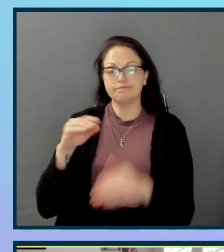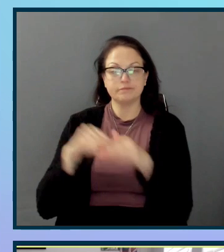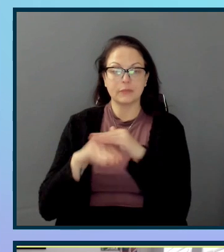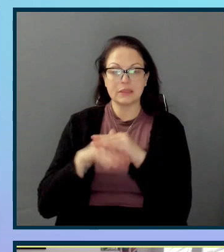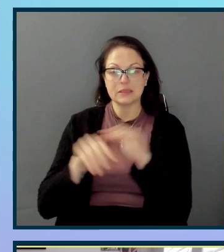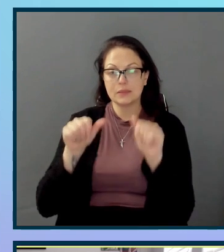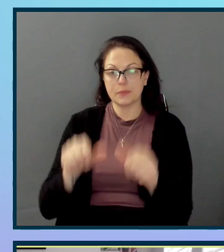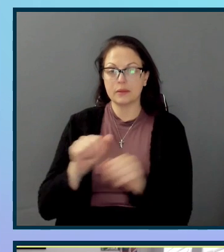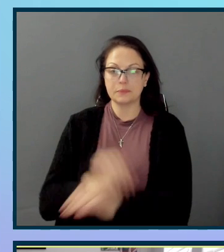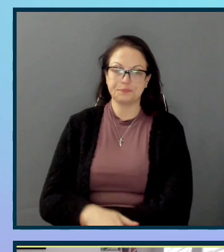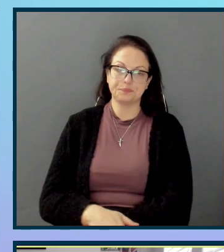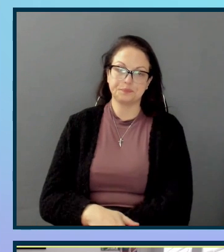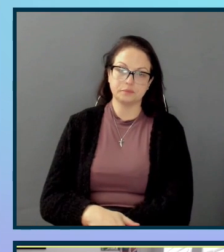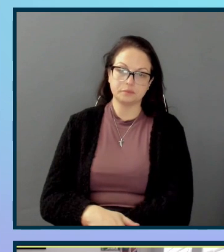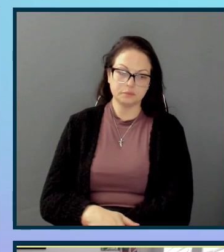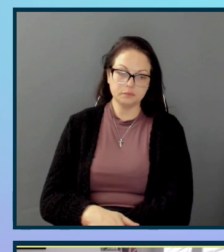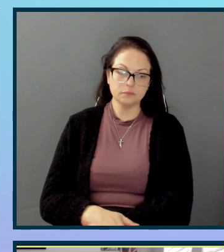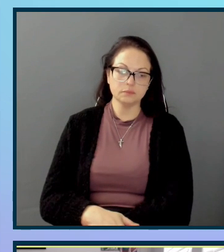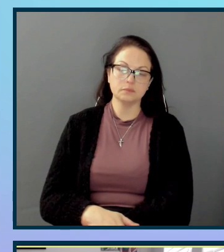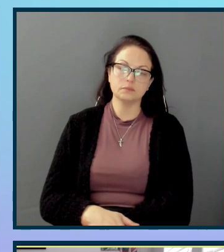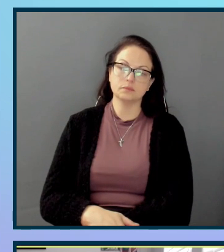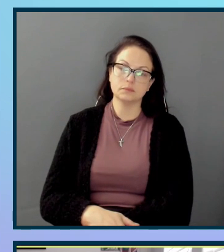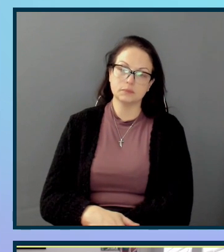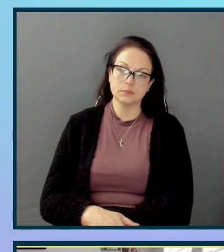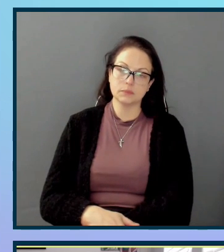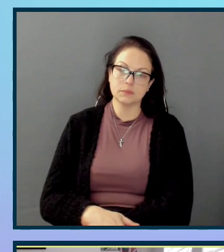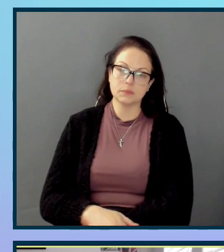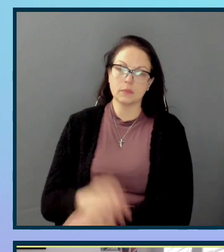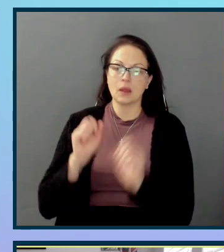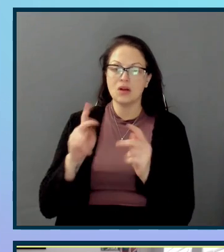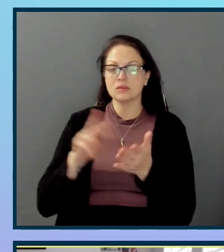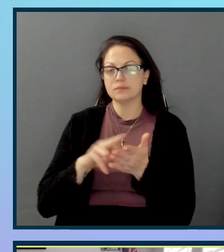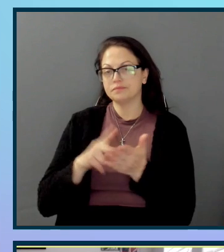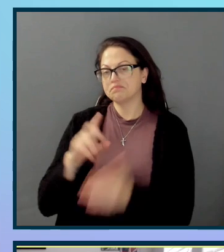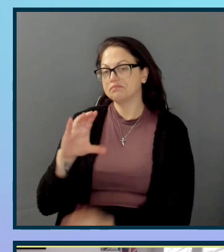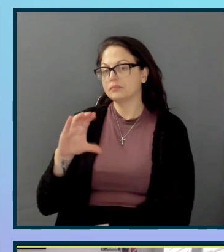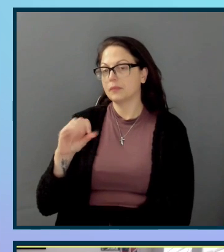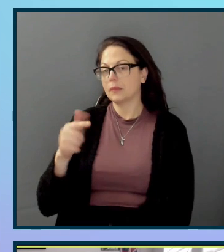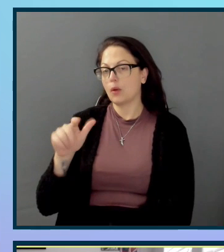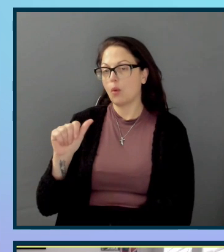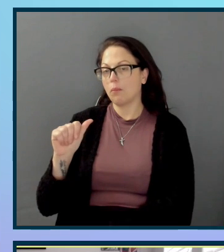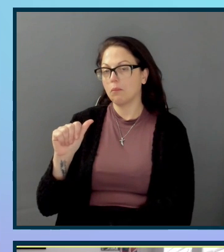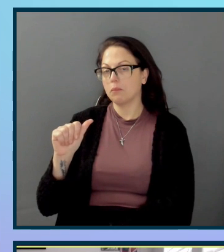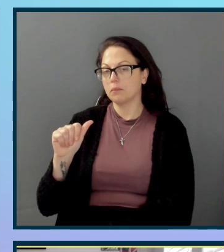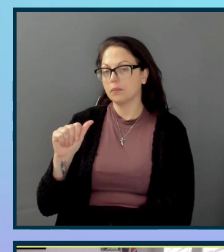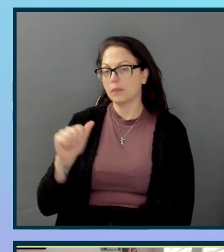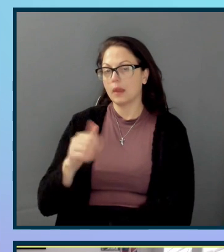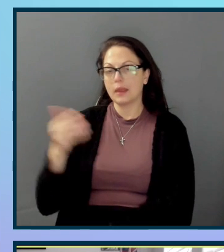So I'll wrap up this section by really kind of defining the word COGA, and sort of introducing you to the task force,